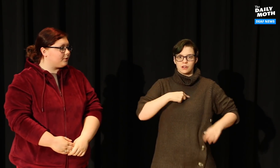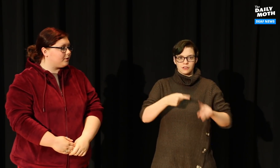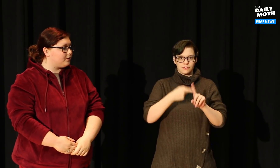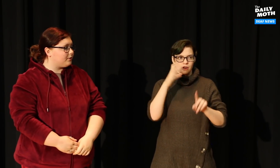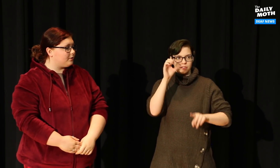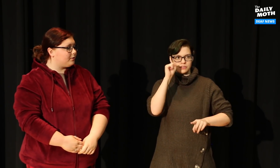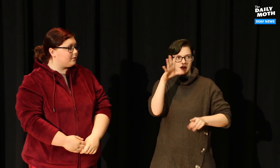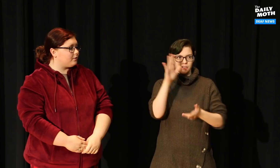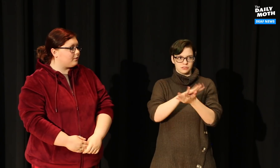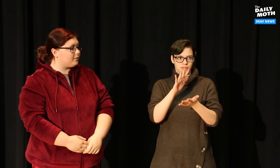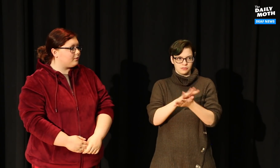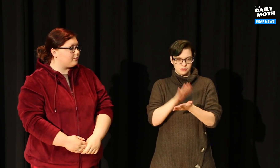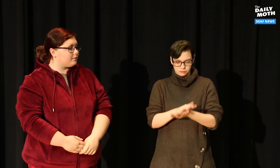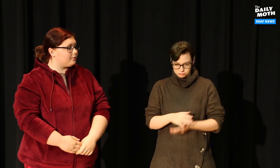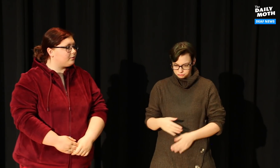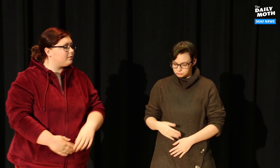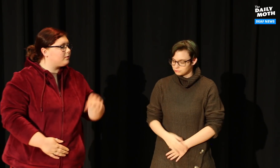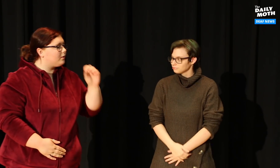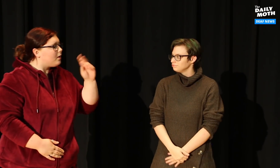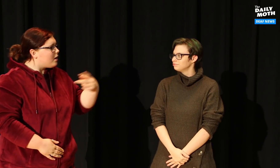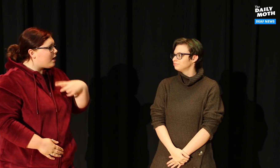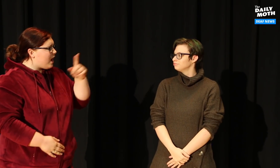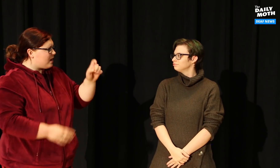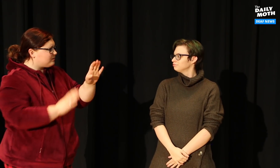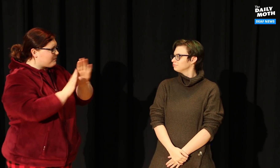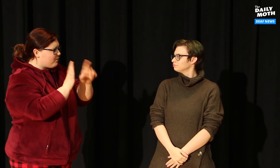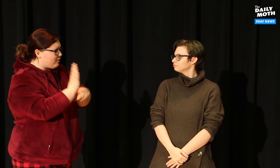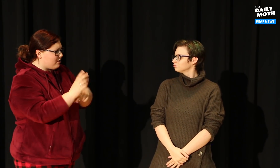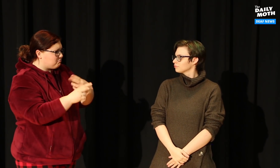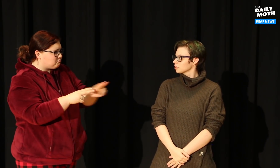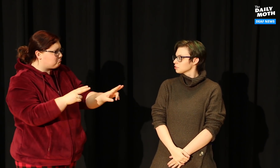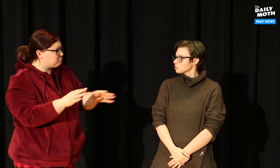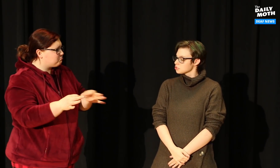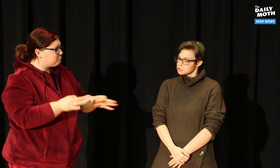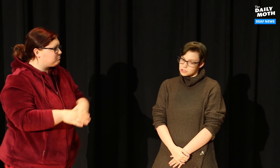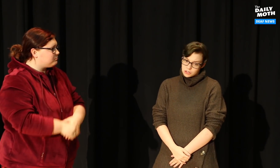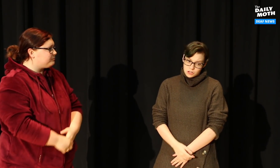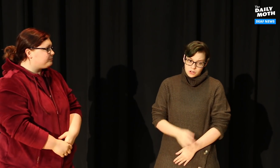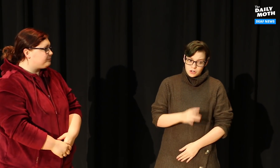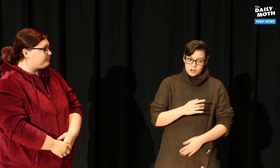and I'm from South Carolina School for the Deaf. Okay, I’d like to ask you for a brief description of your background.